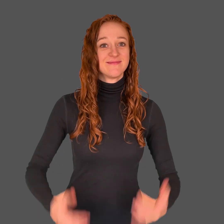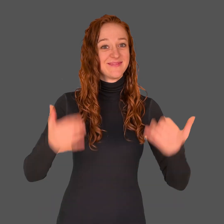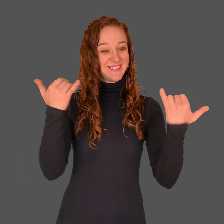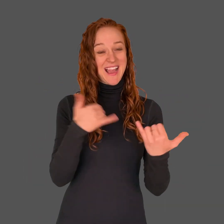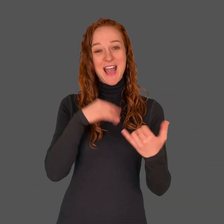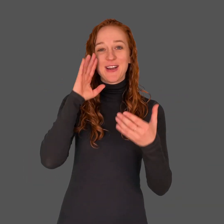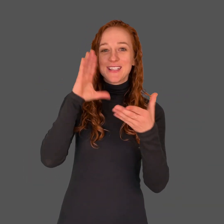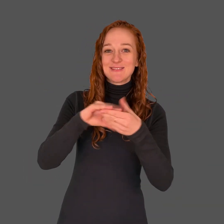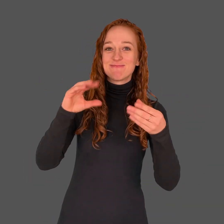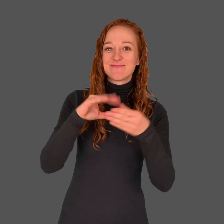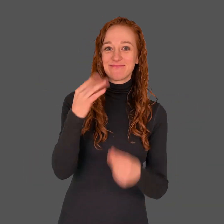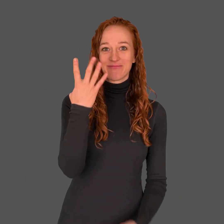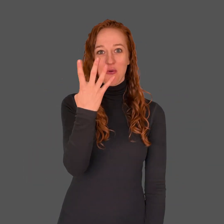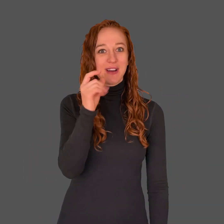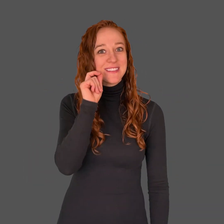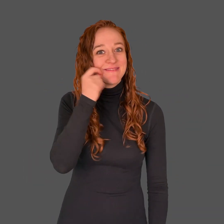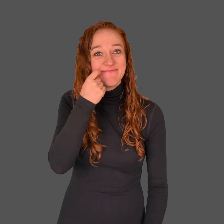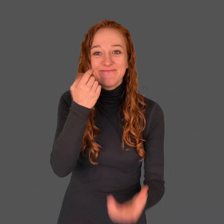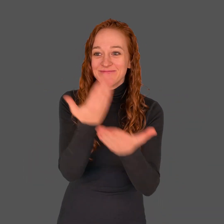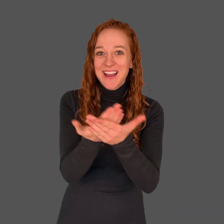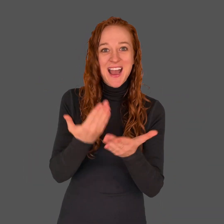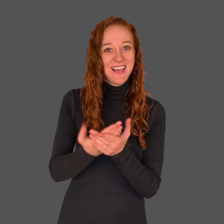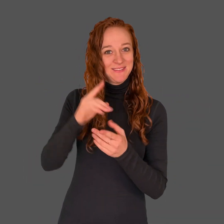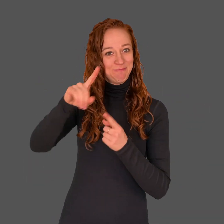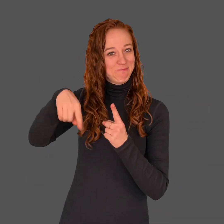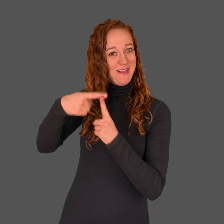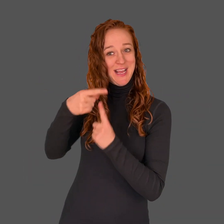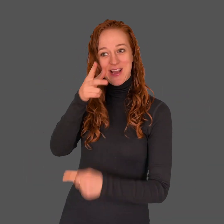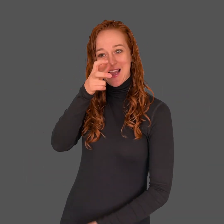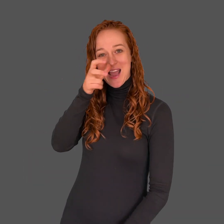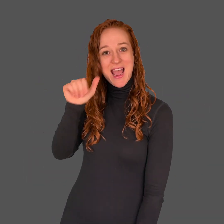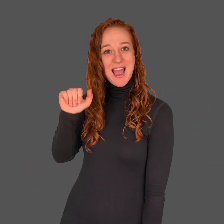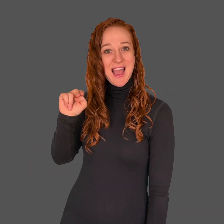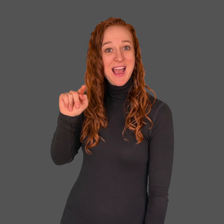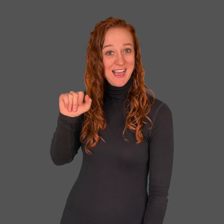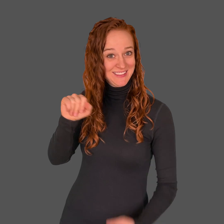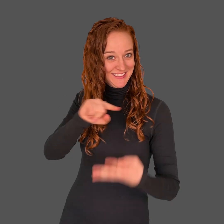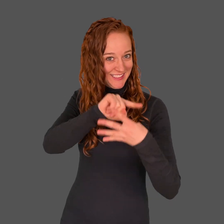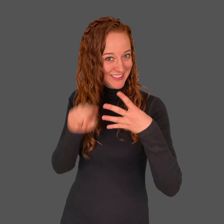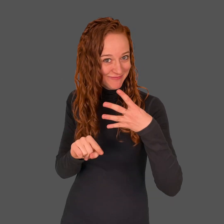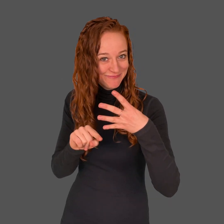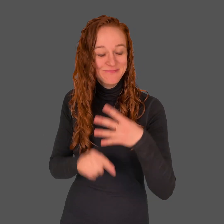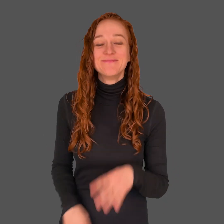Today, I will share four cool facts about ants!